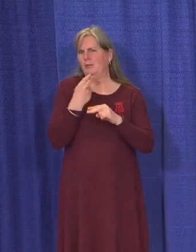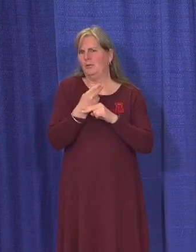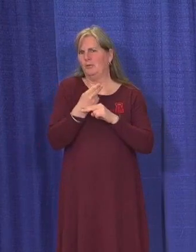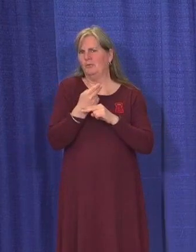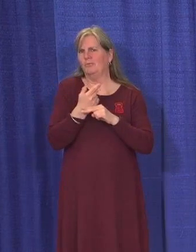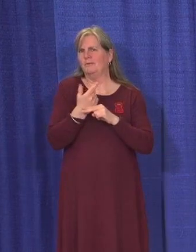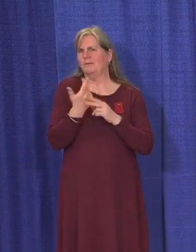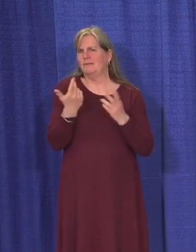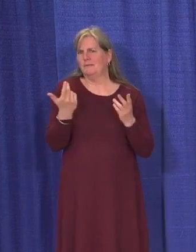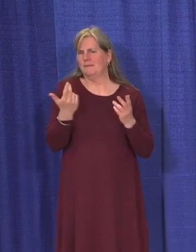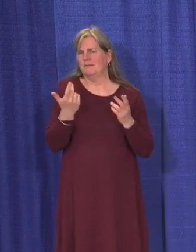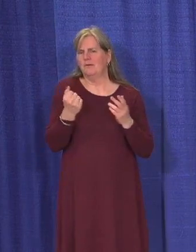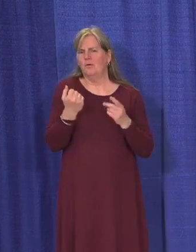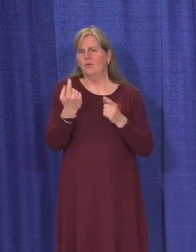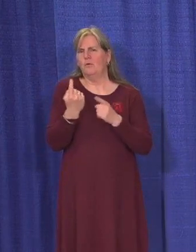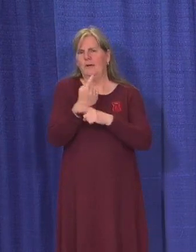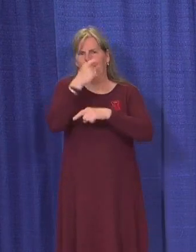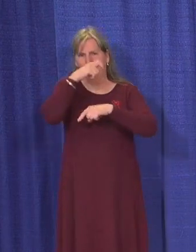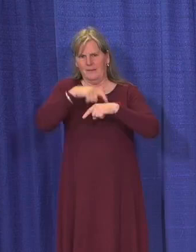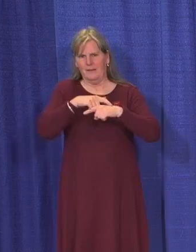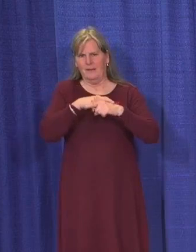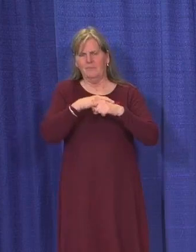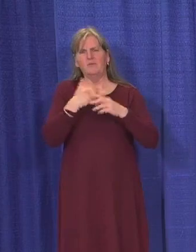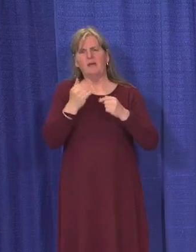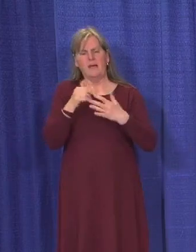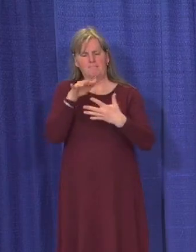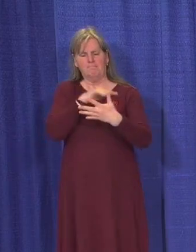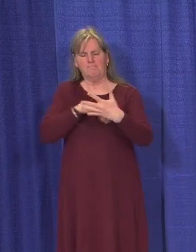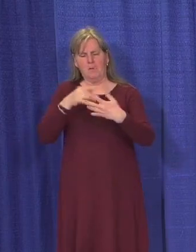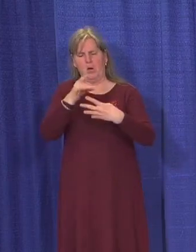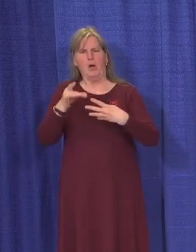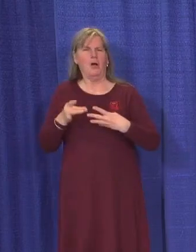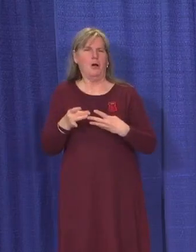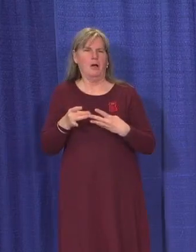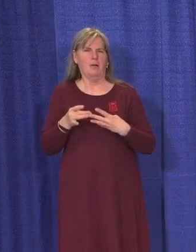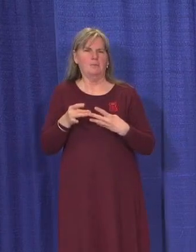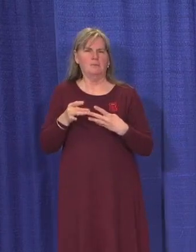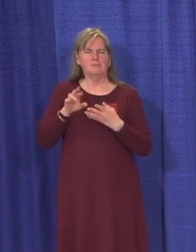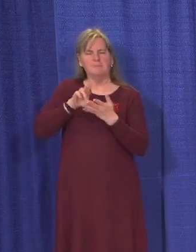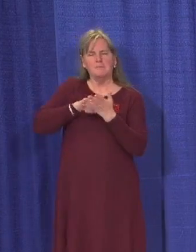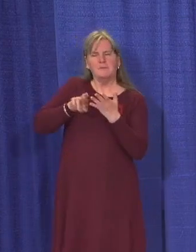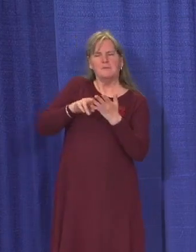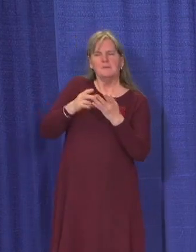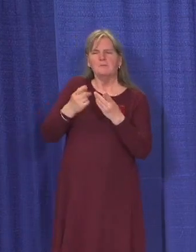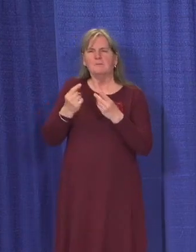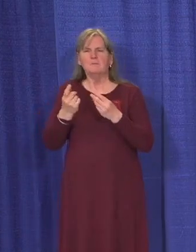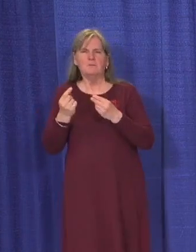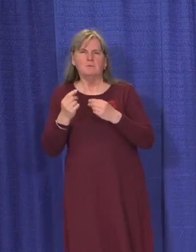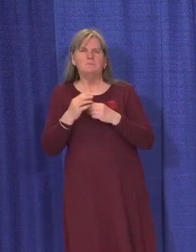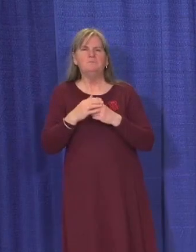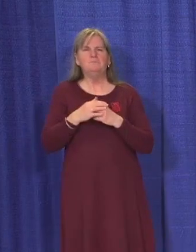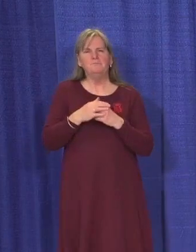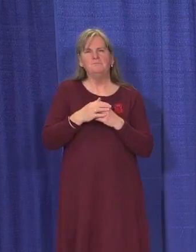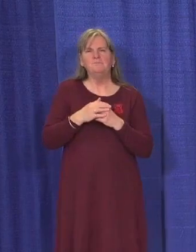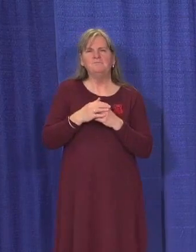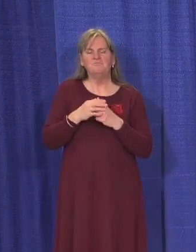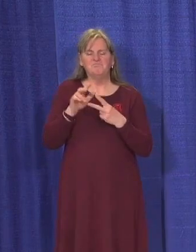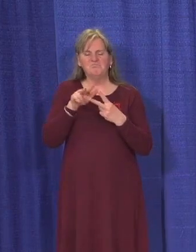are in a stable place. I can't wait to have my kids vaccinated.